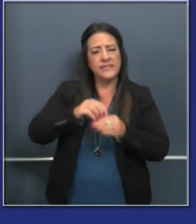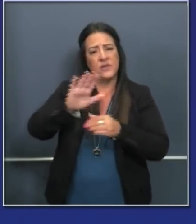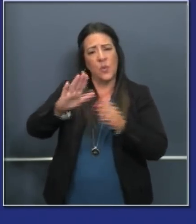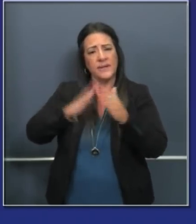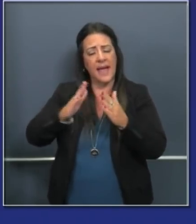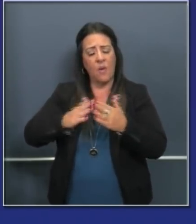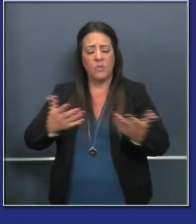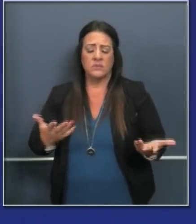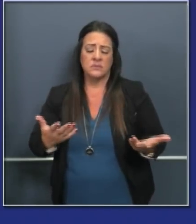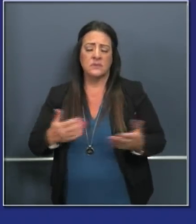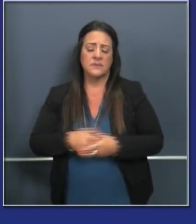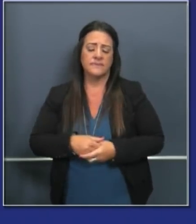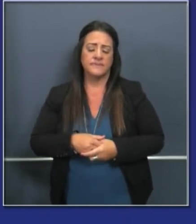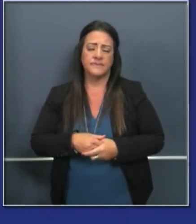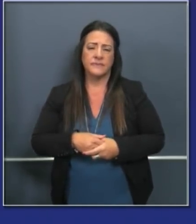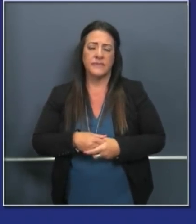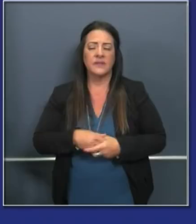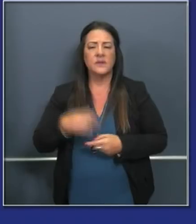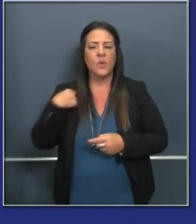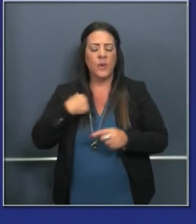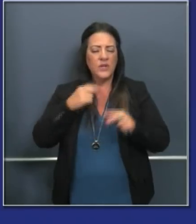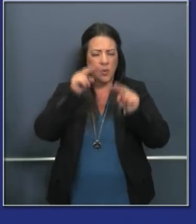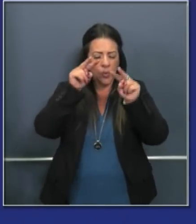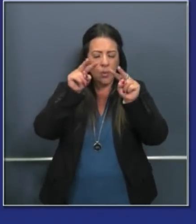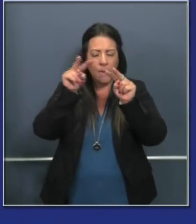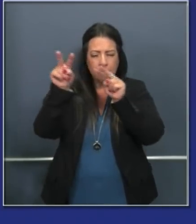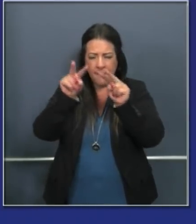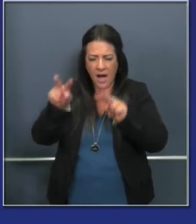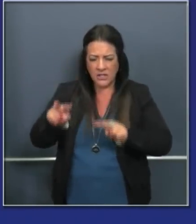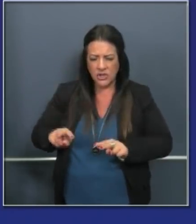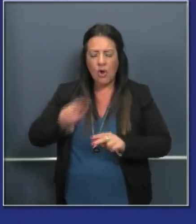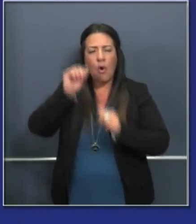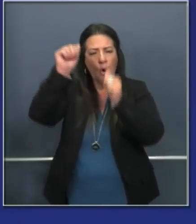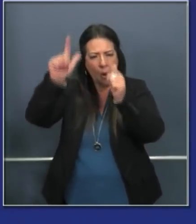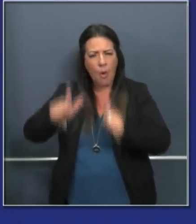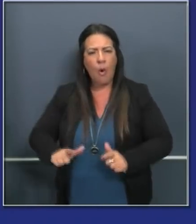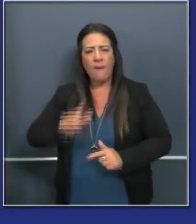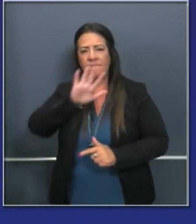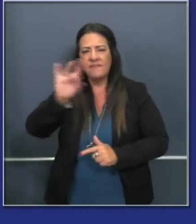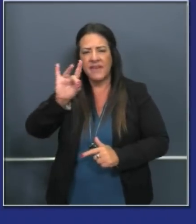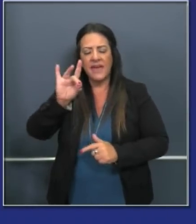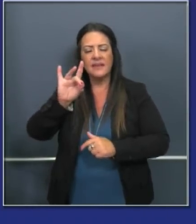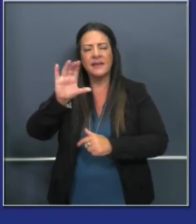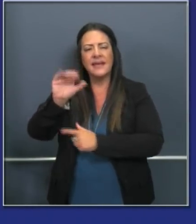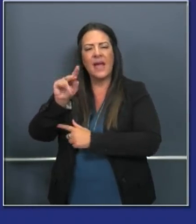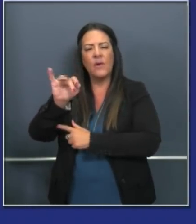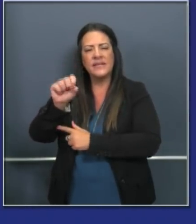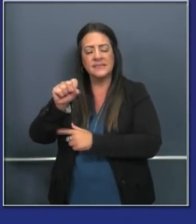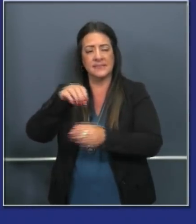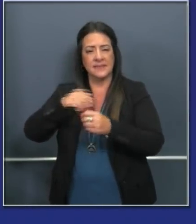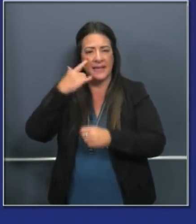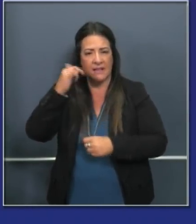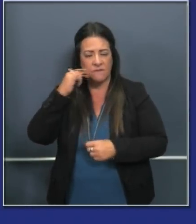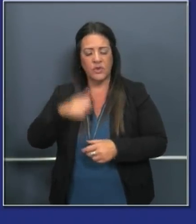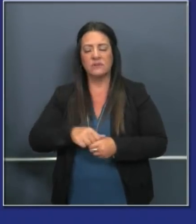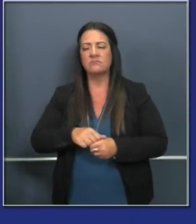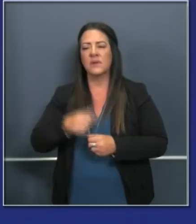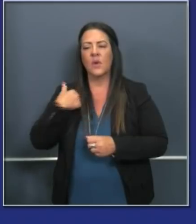THE HOSPITAL SYSTEM IN PARTNERSHIP WITH THEIR ELECTED OFFICIALS WE'LL CONTINUE AS WE DO ON A DAILY BASIS TO MONITOR